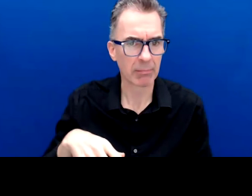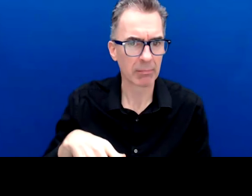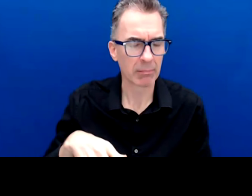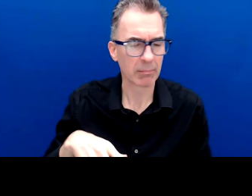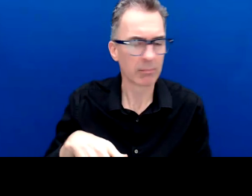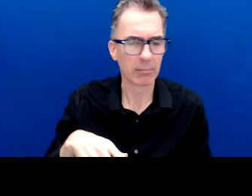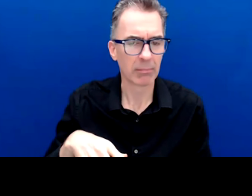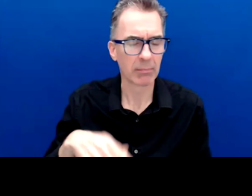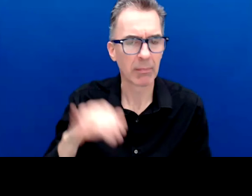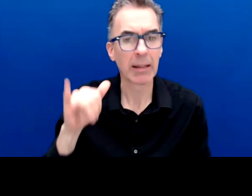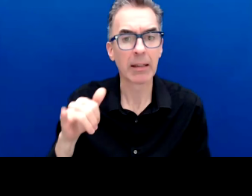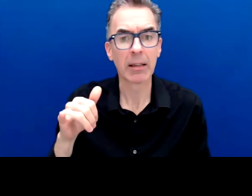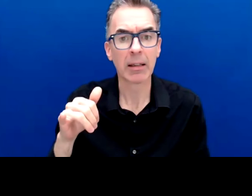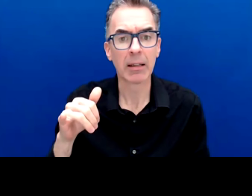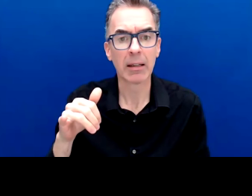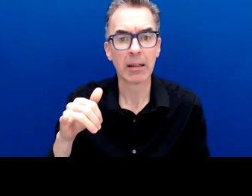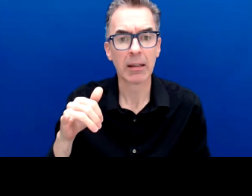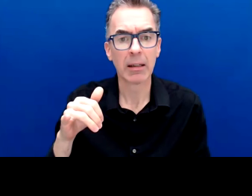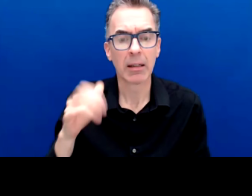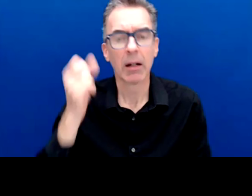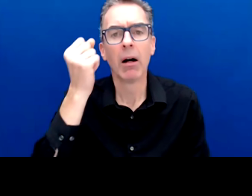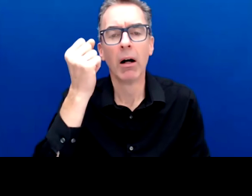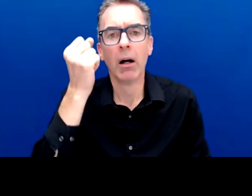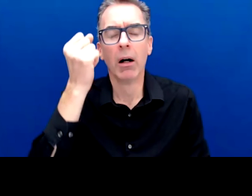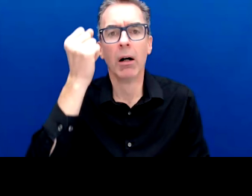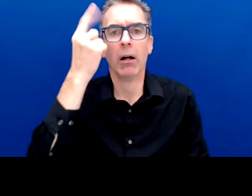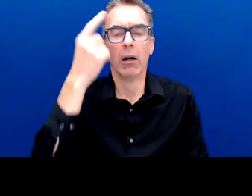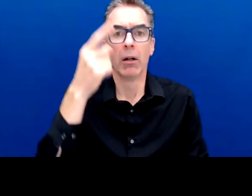that these students understand that we are trying to get ahead of them,